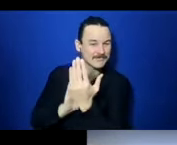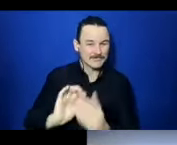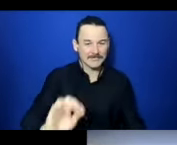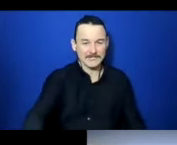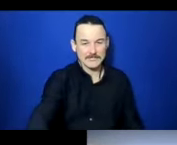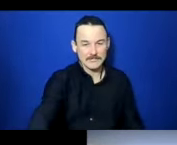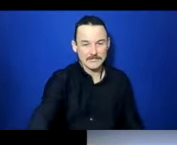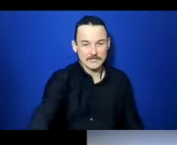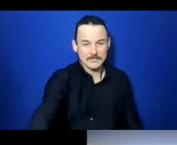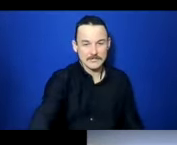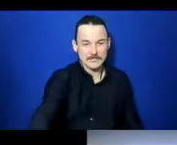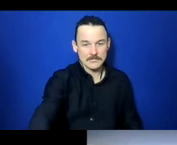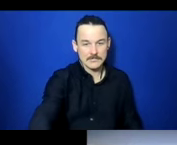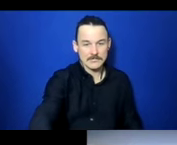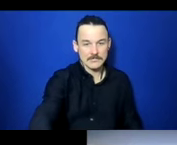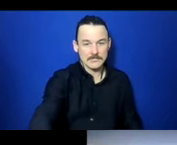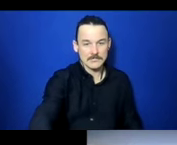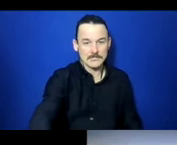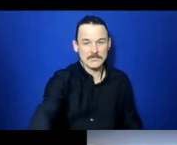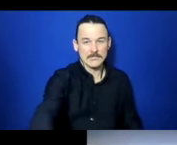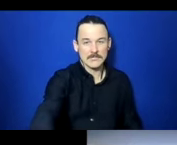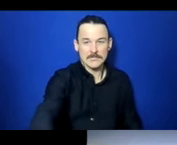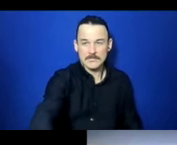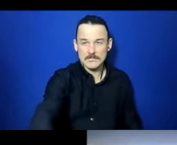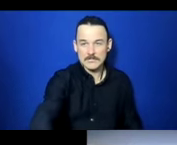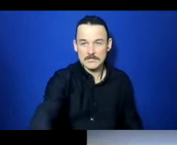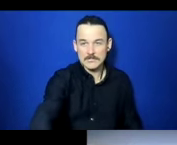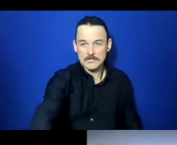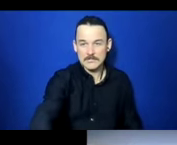actually kind of more about entrepreneurship and so Anna I might direct this one to you.